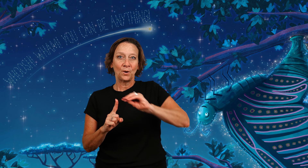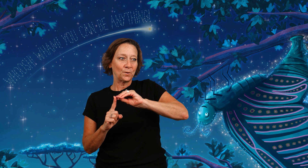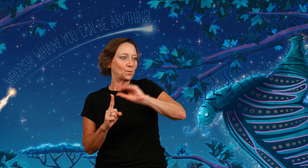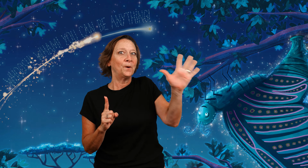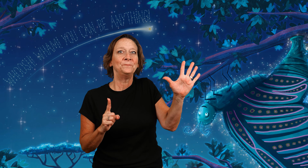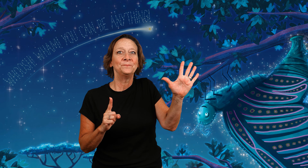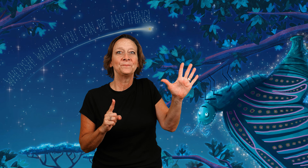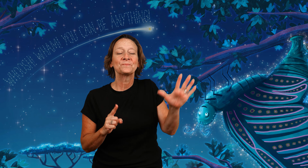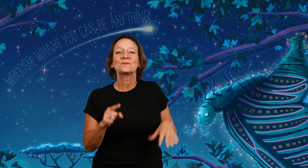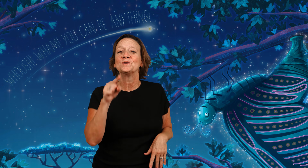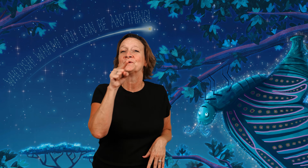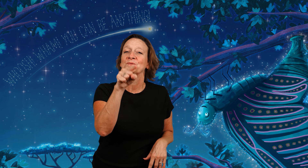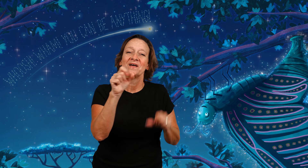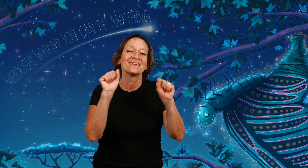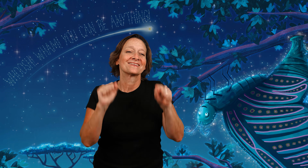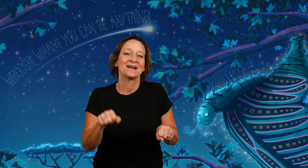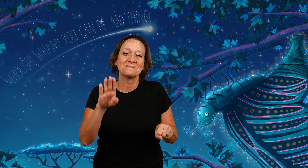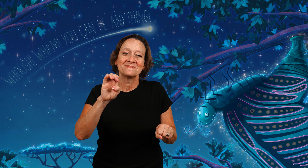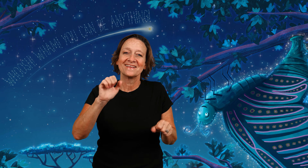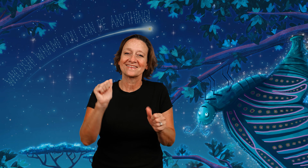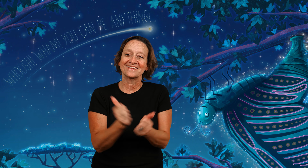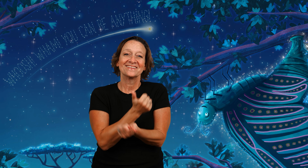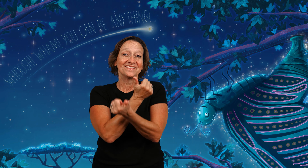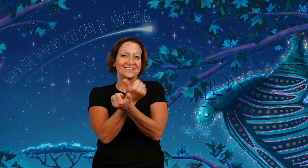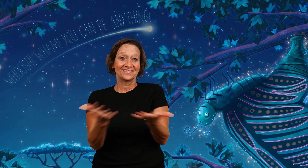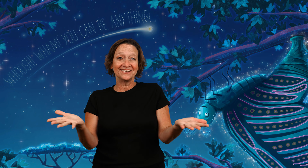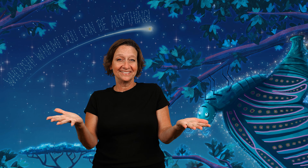WHOOSH! WHAM! YOU CAN BE ANYTHING!